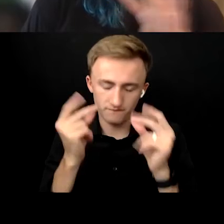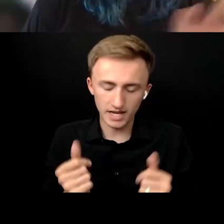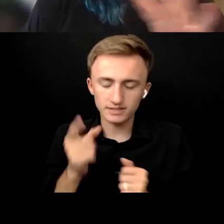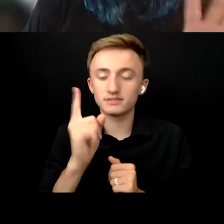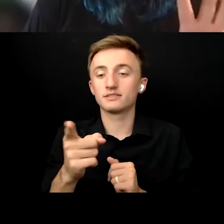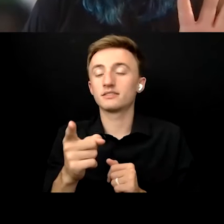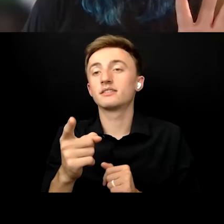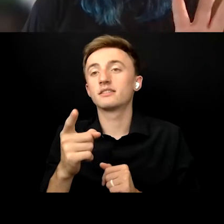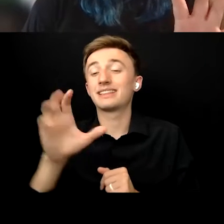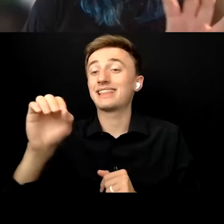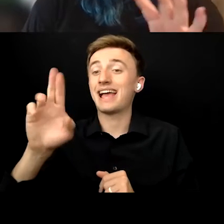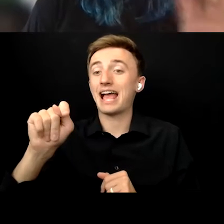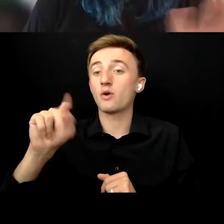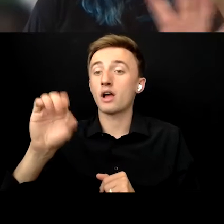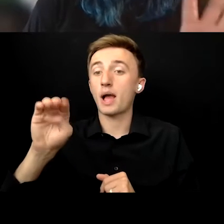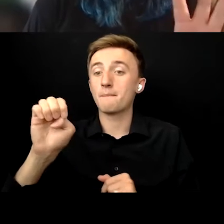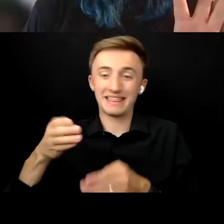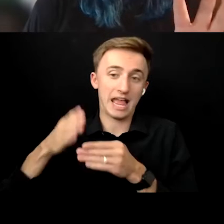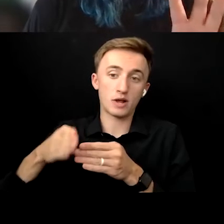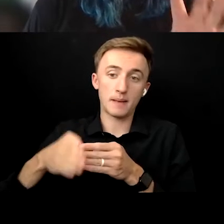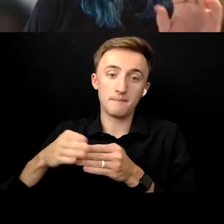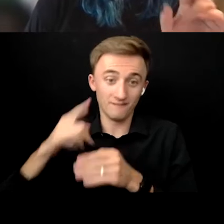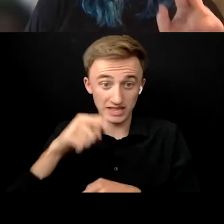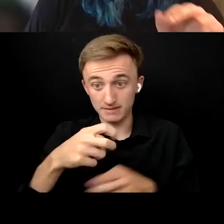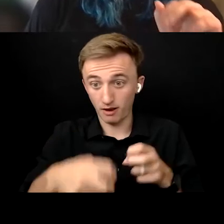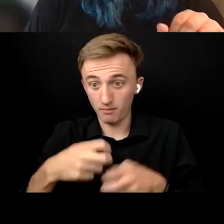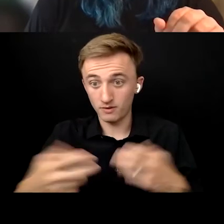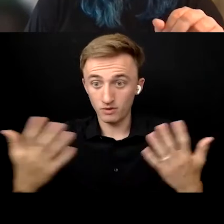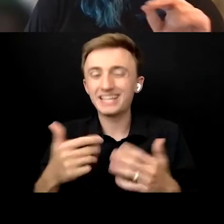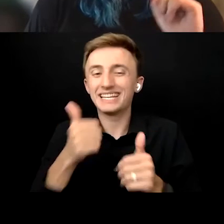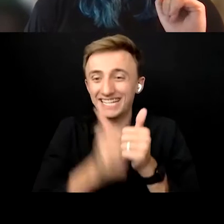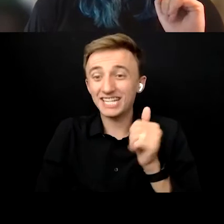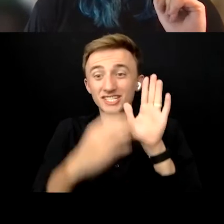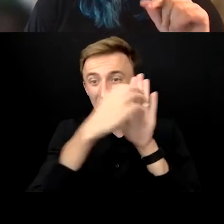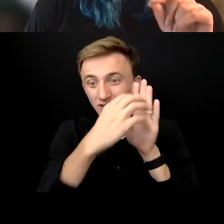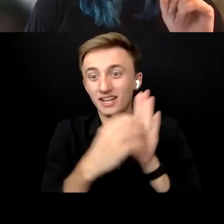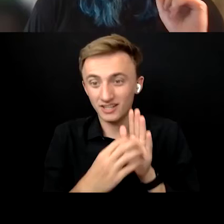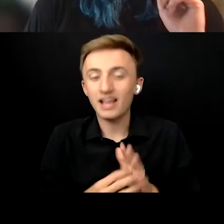the outcome of this problem is going to be that each of the sections have an accessible name of